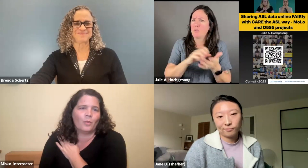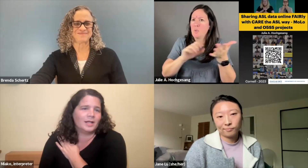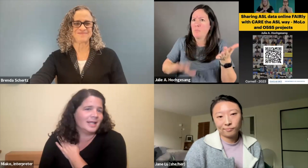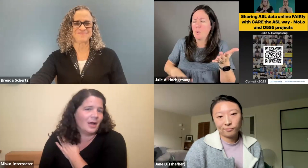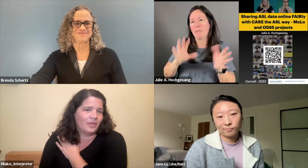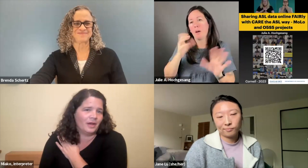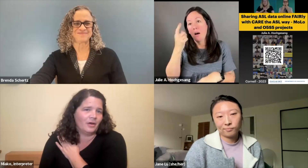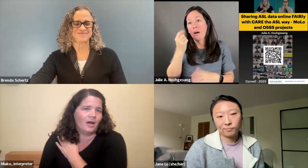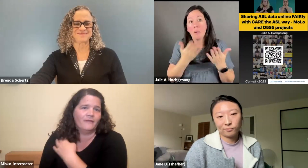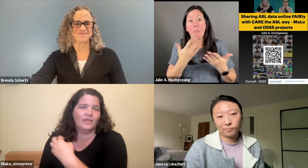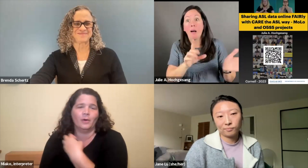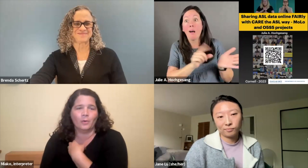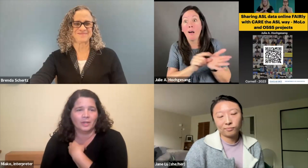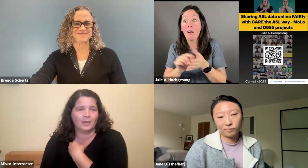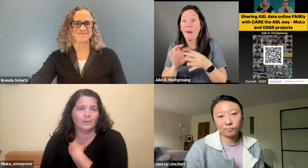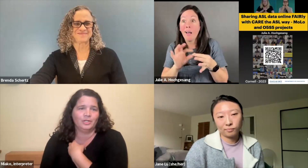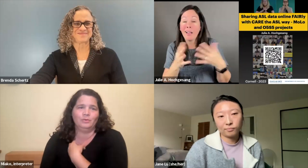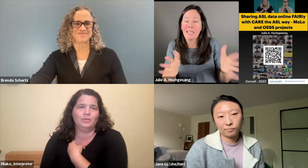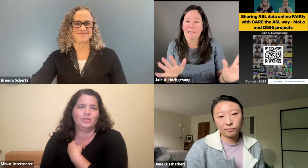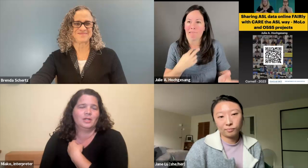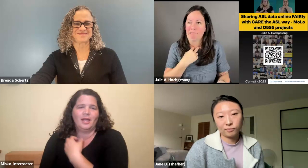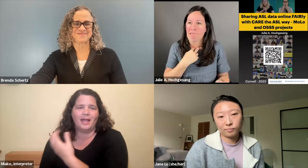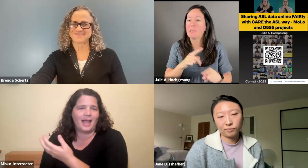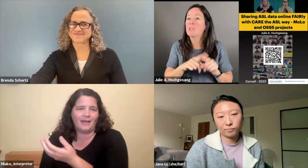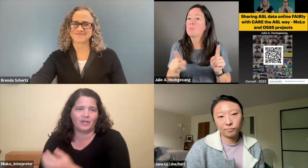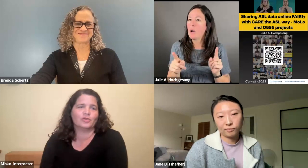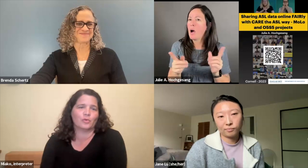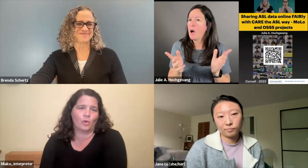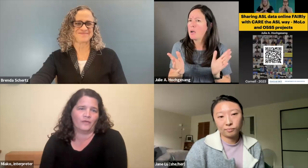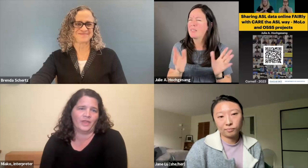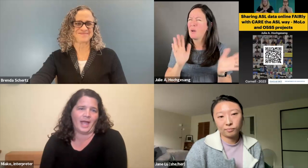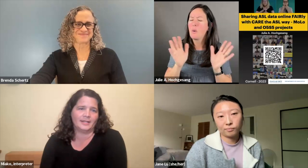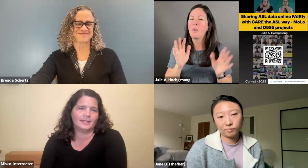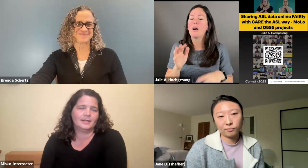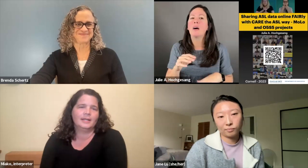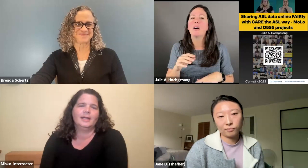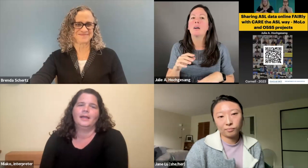what is out there of their own language use and have a control over